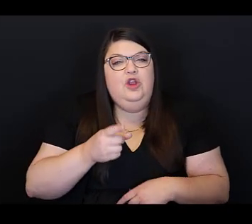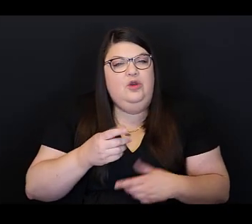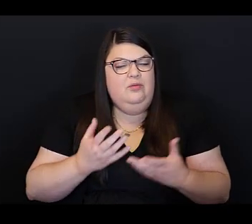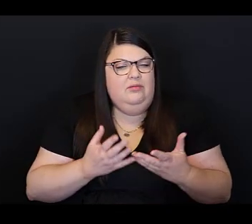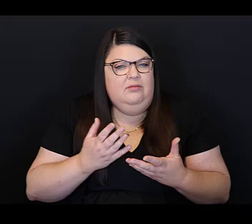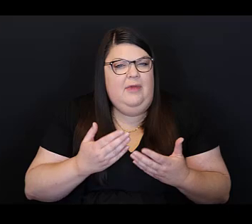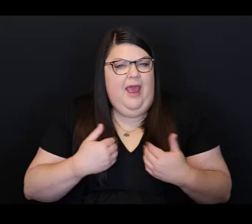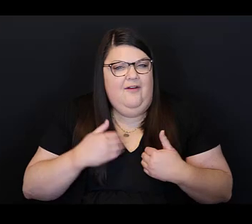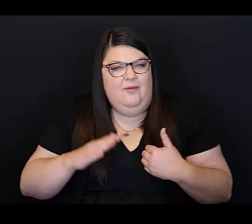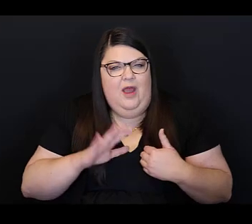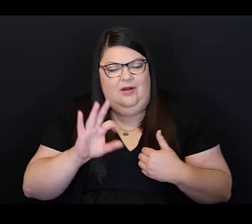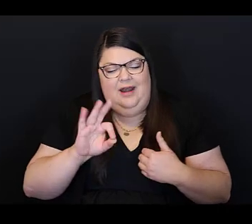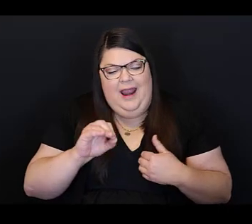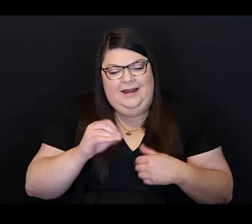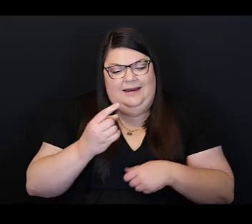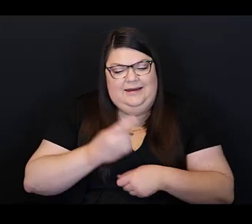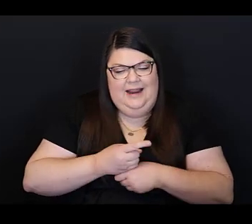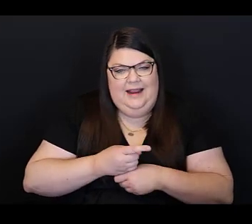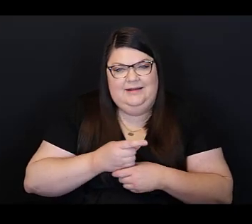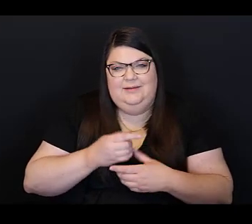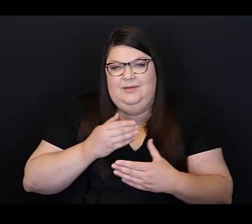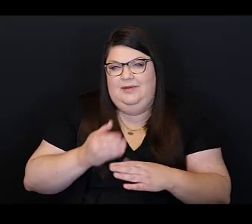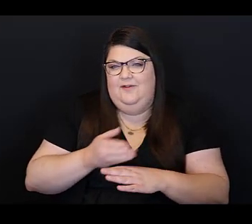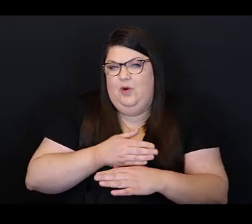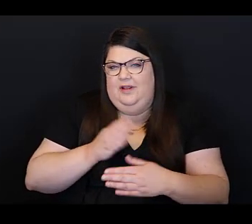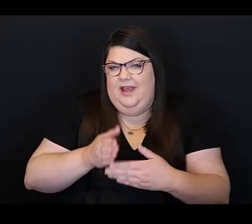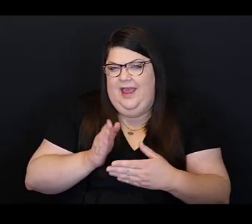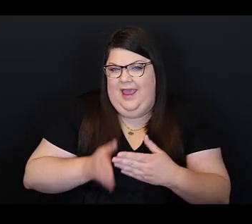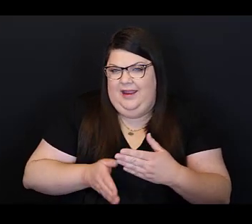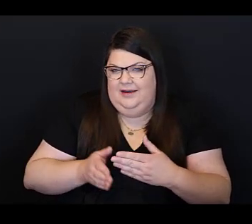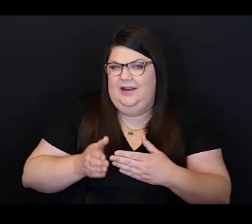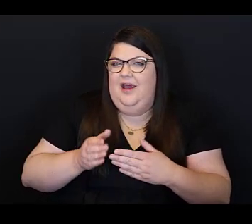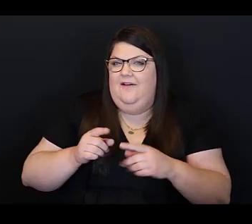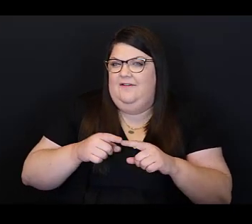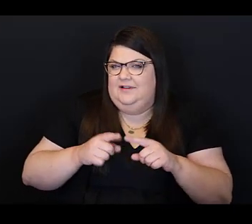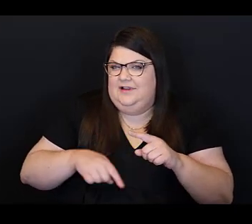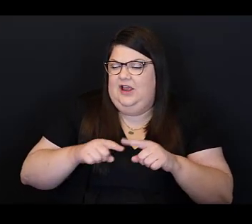days prior to the end of the life cycle of the grant to submit grant materials,